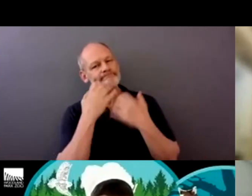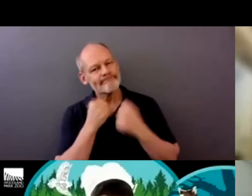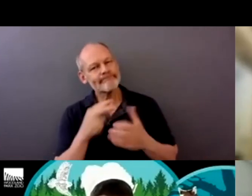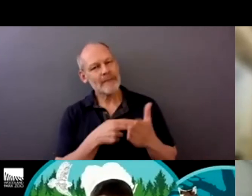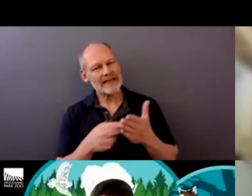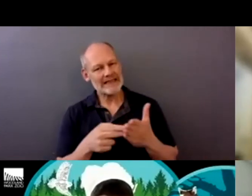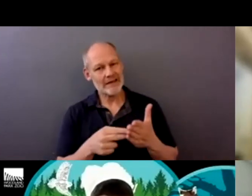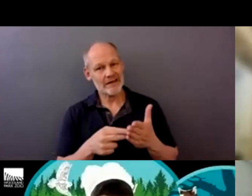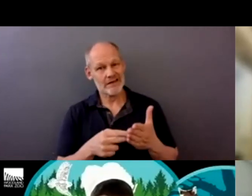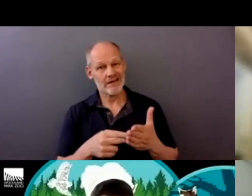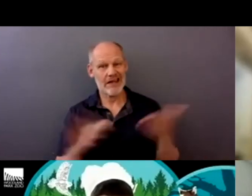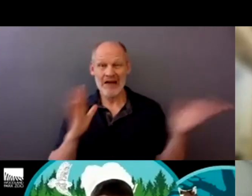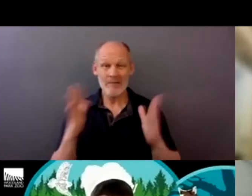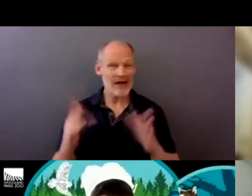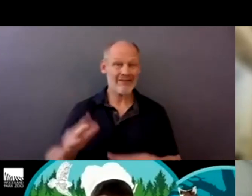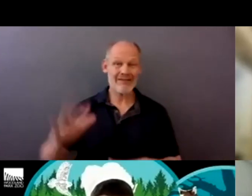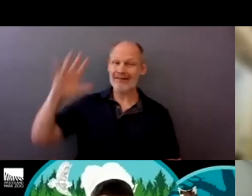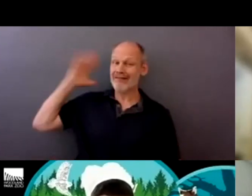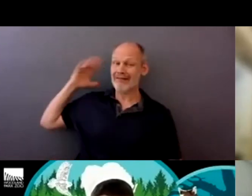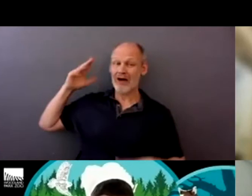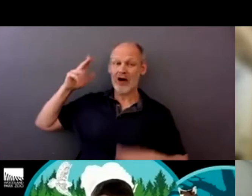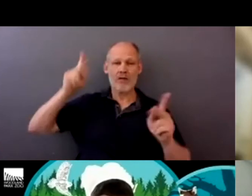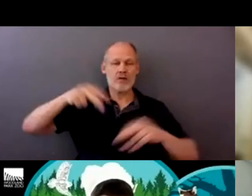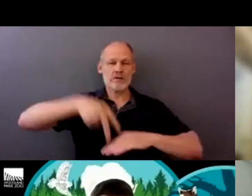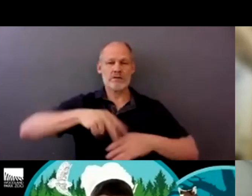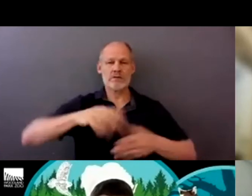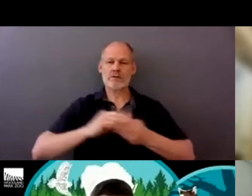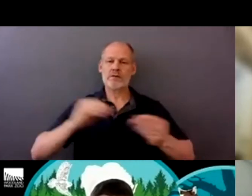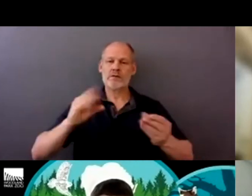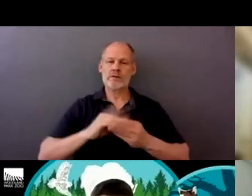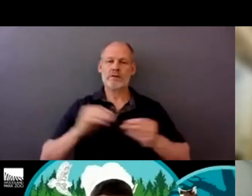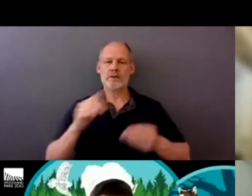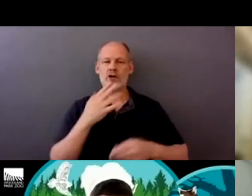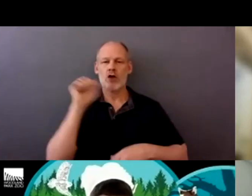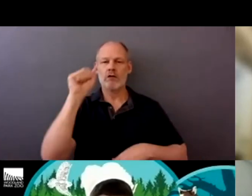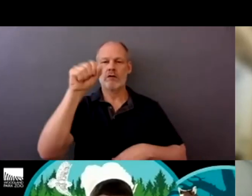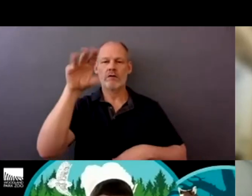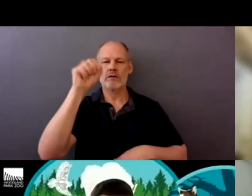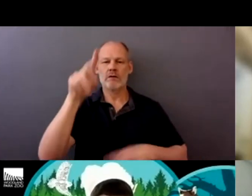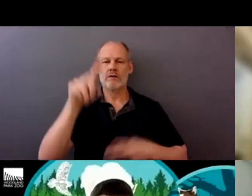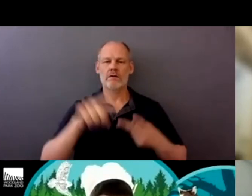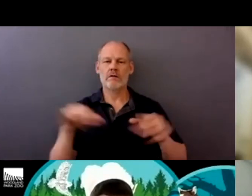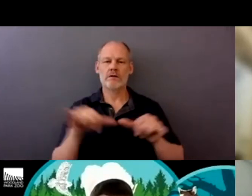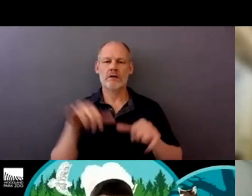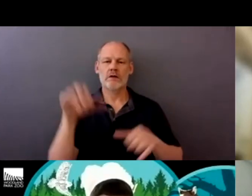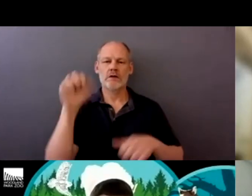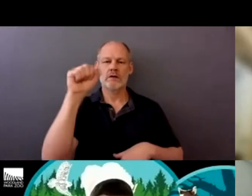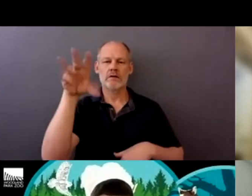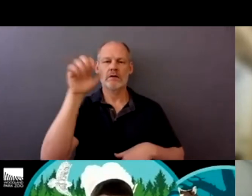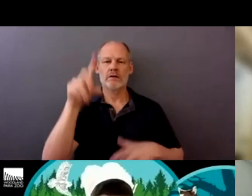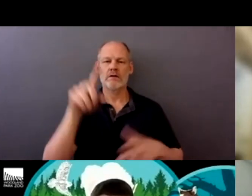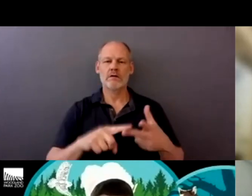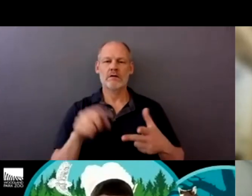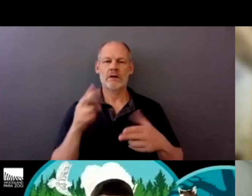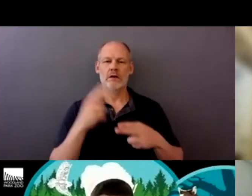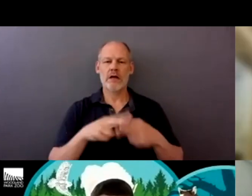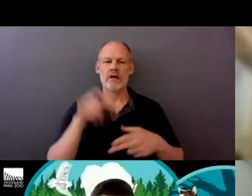way of opening visual literacy to all visitors who may not have a master’s degree in art history.